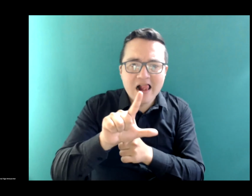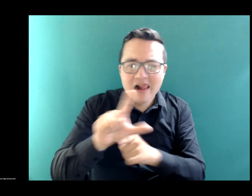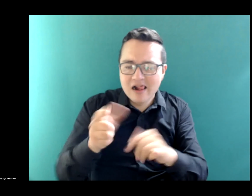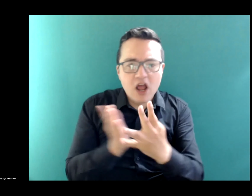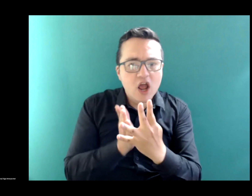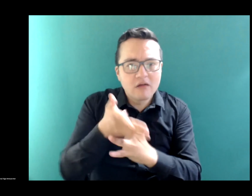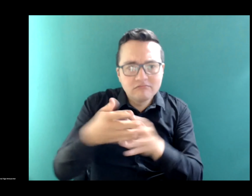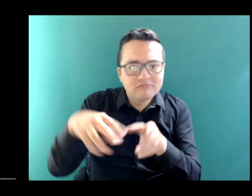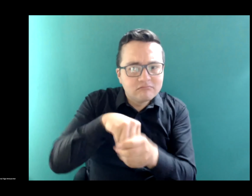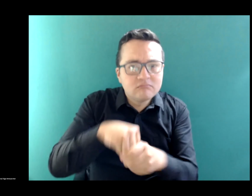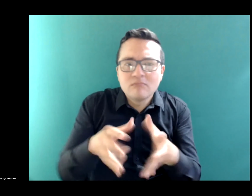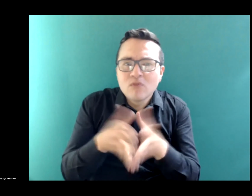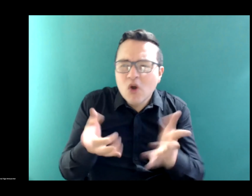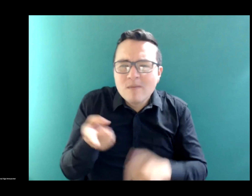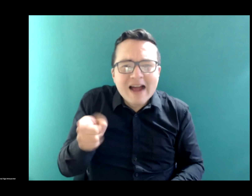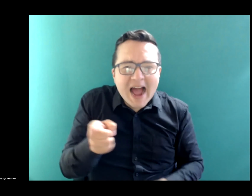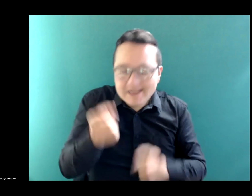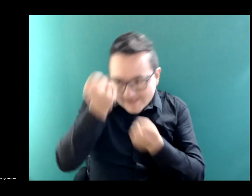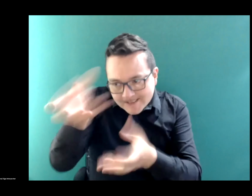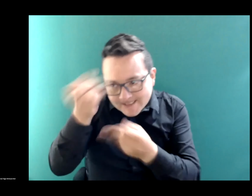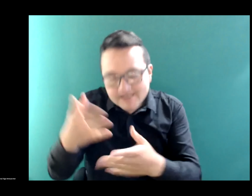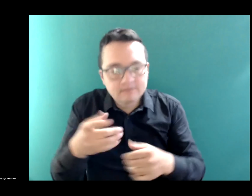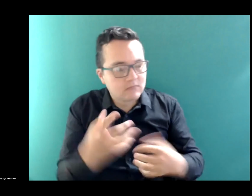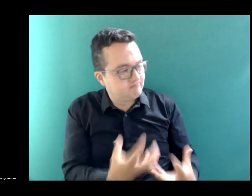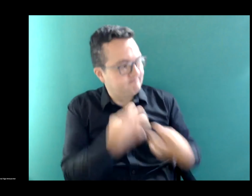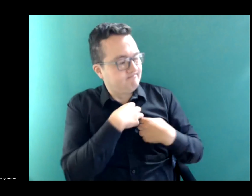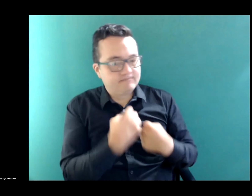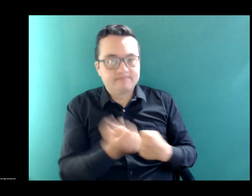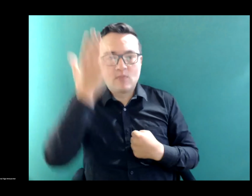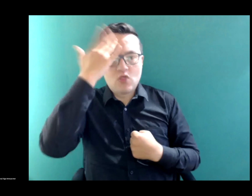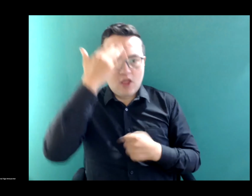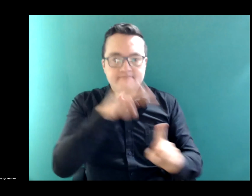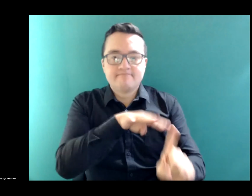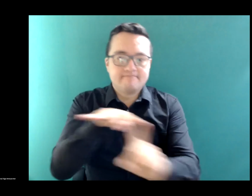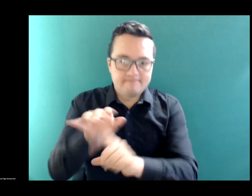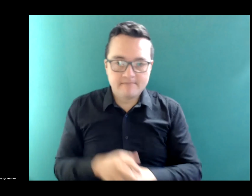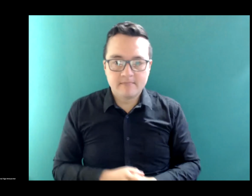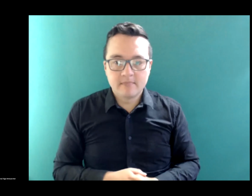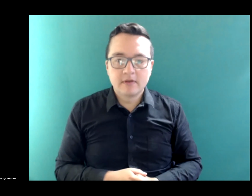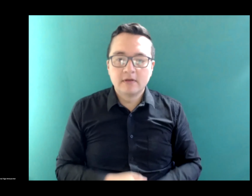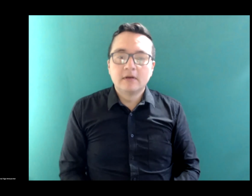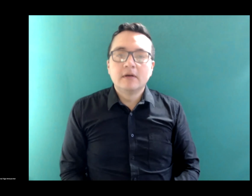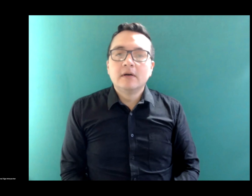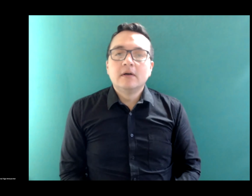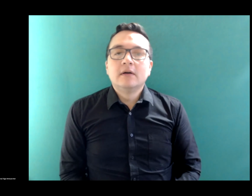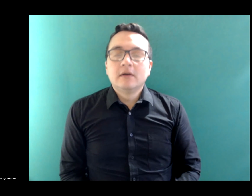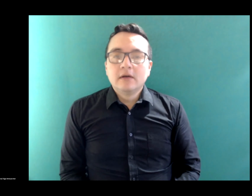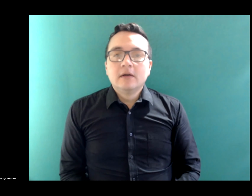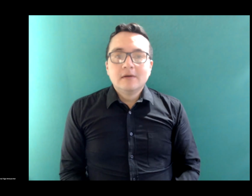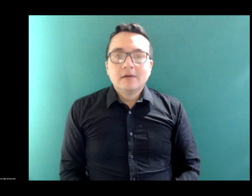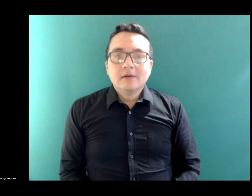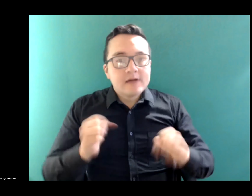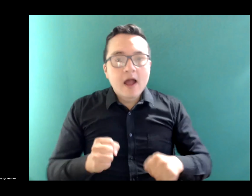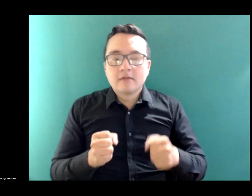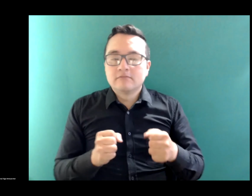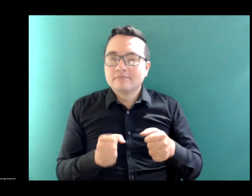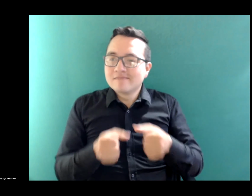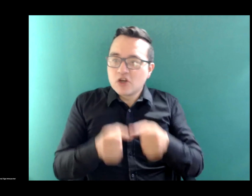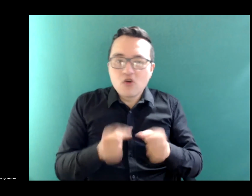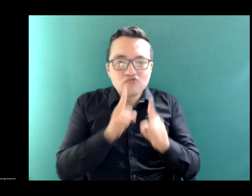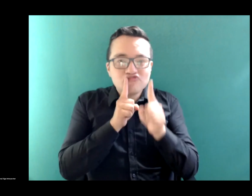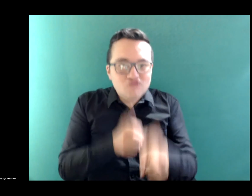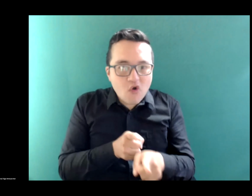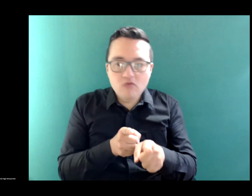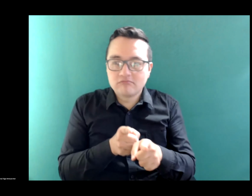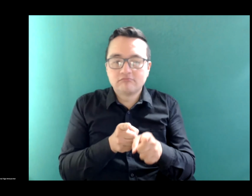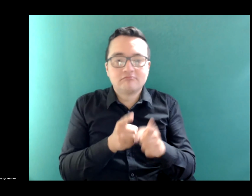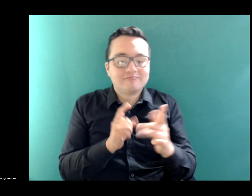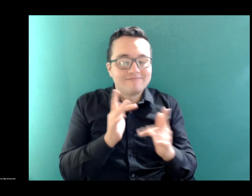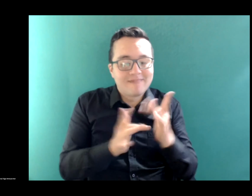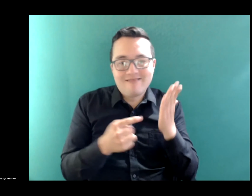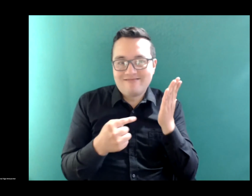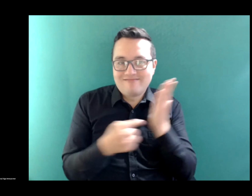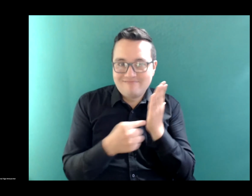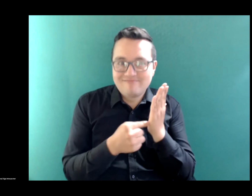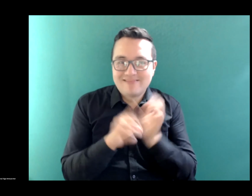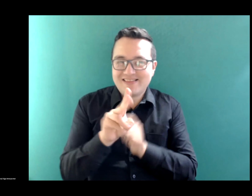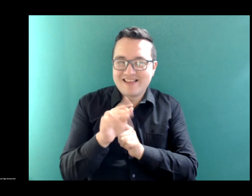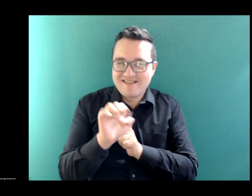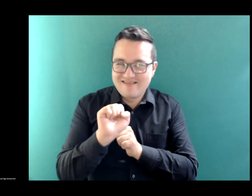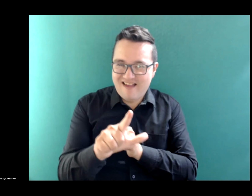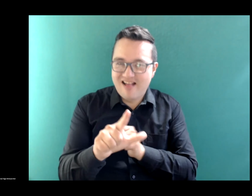Let them know what digital inclusion is all about.